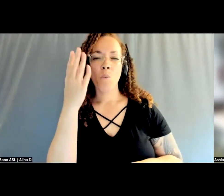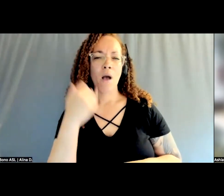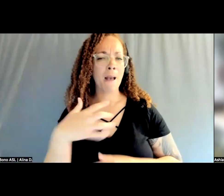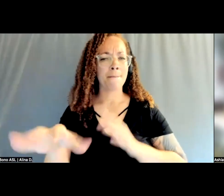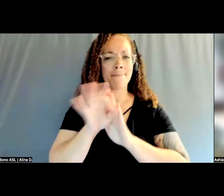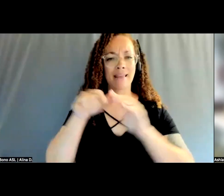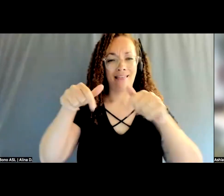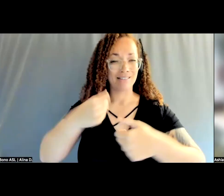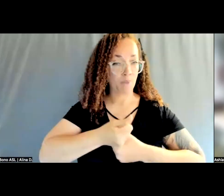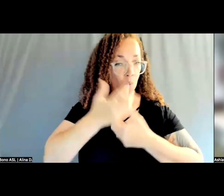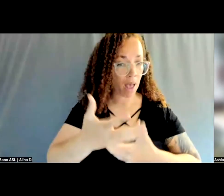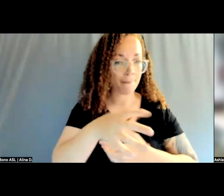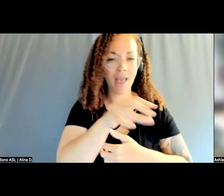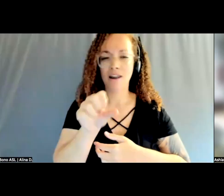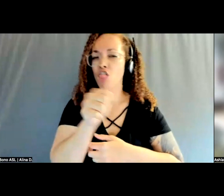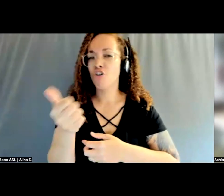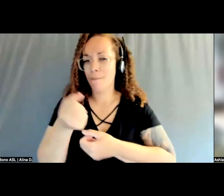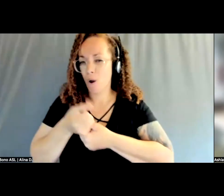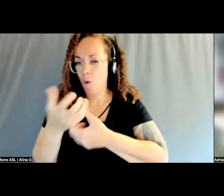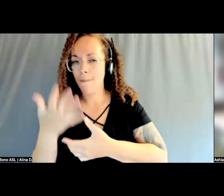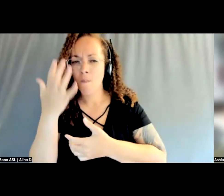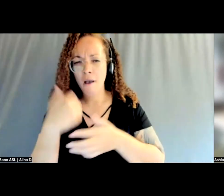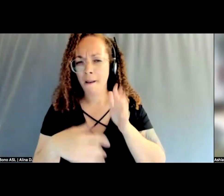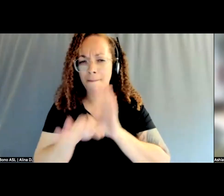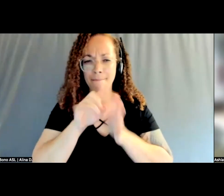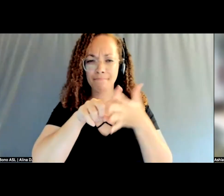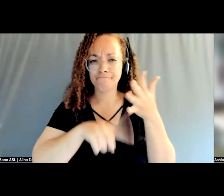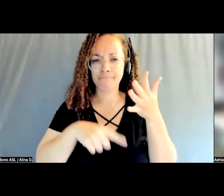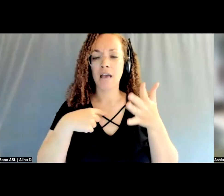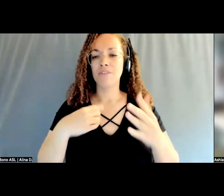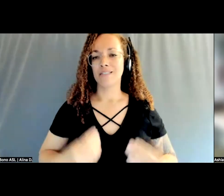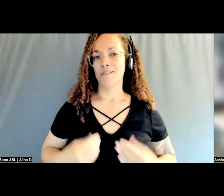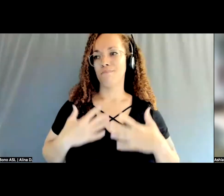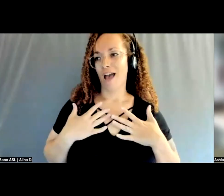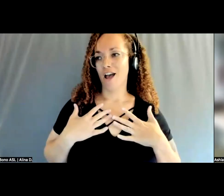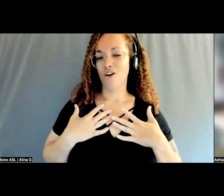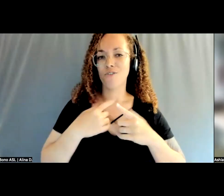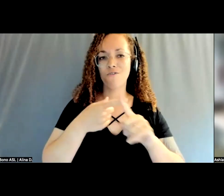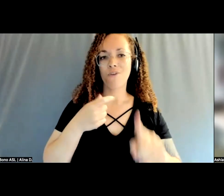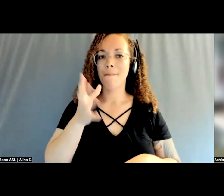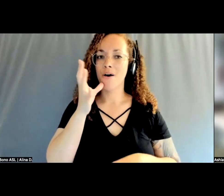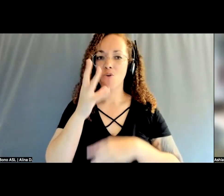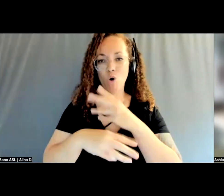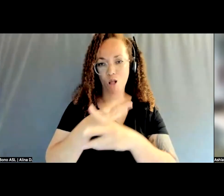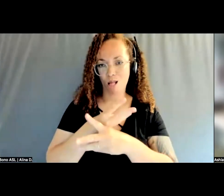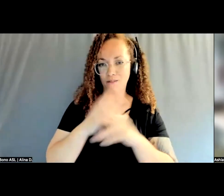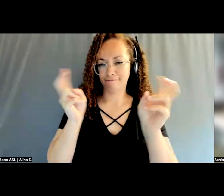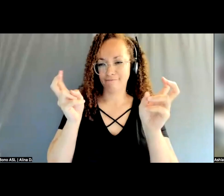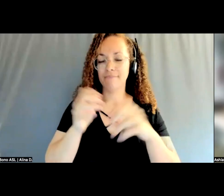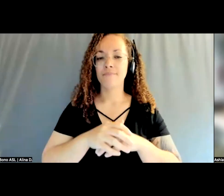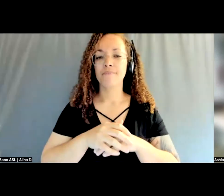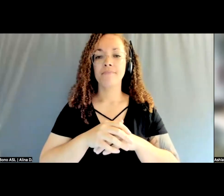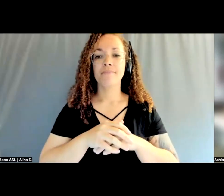reading, is because I was very much inspired by motherworld. And especially because as a climate